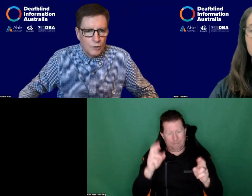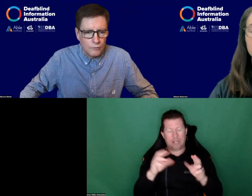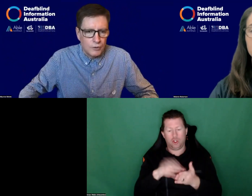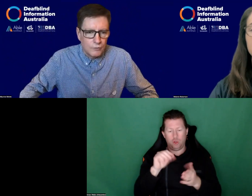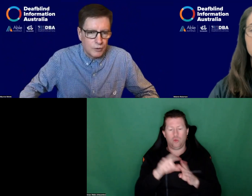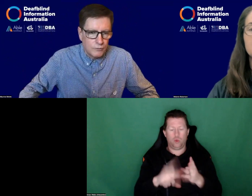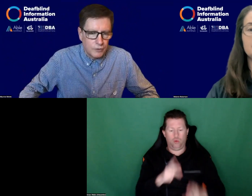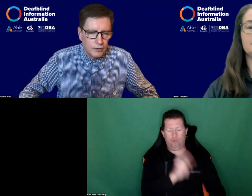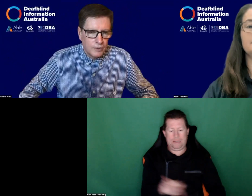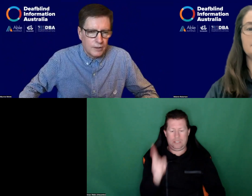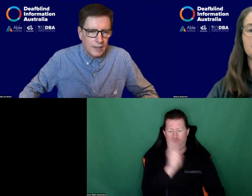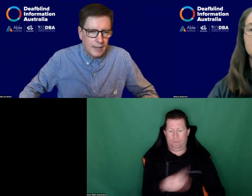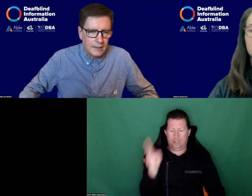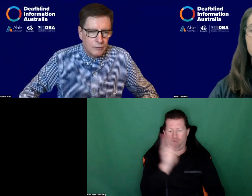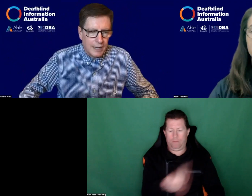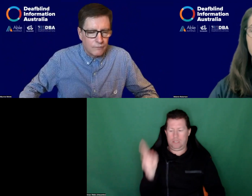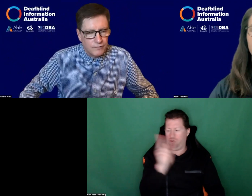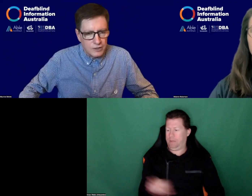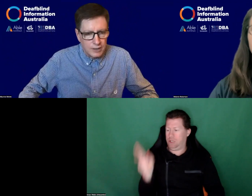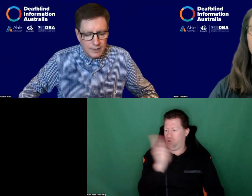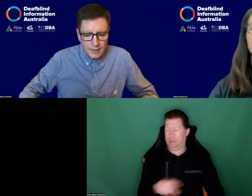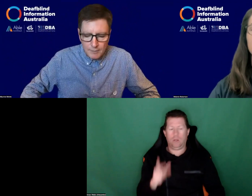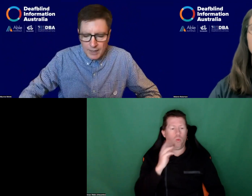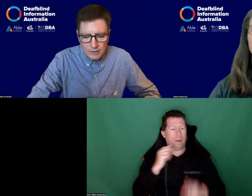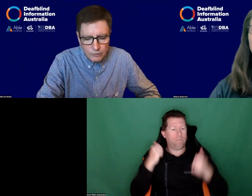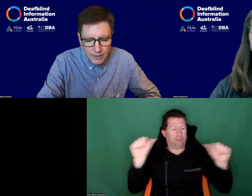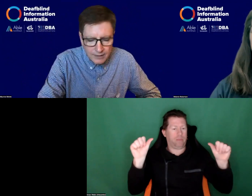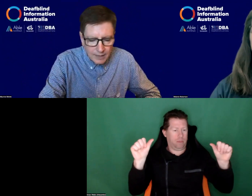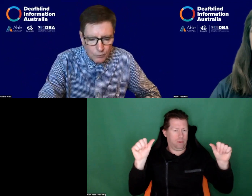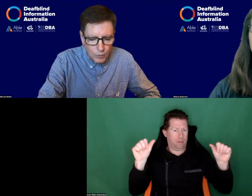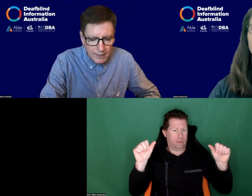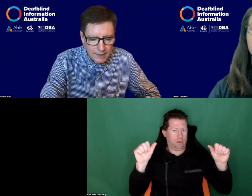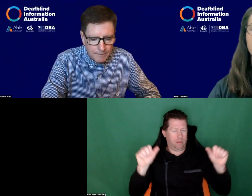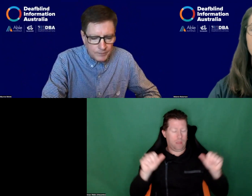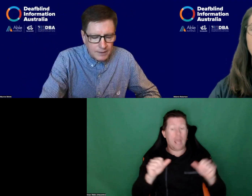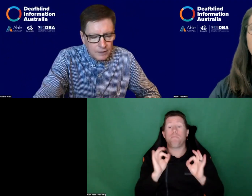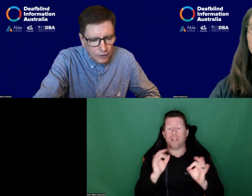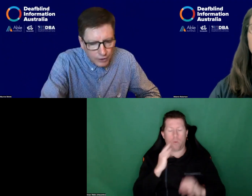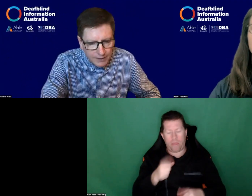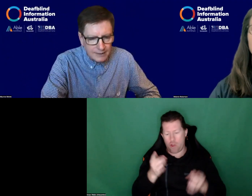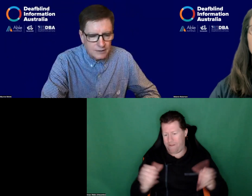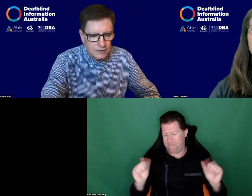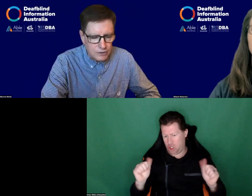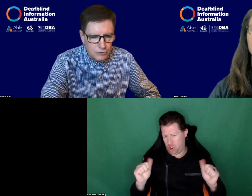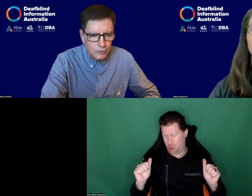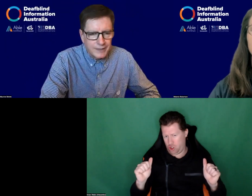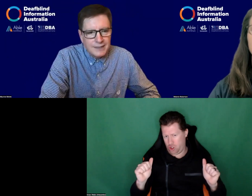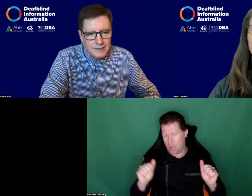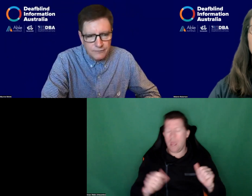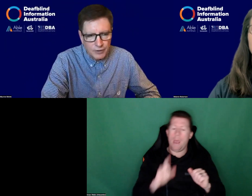over and over and over without finishing it but I do think we can look at the school day differently